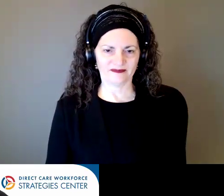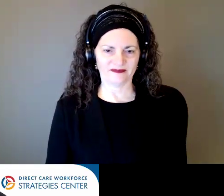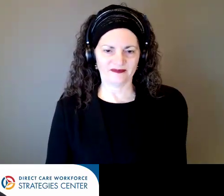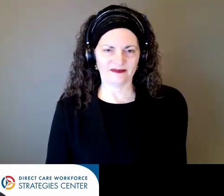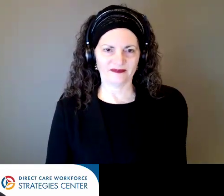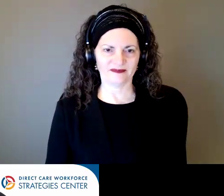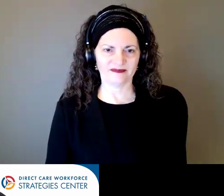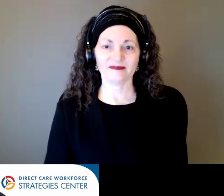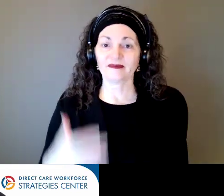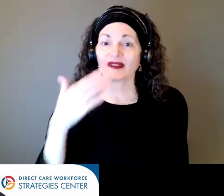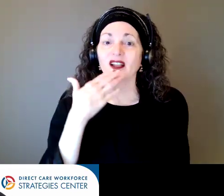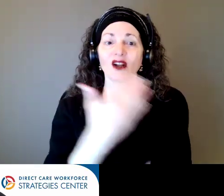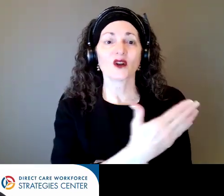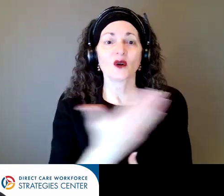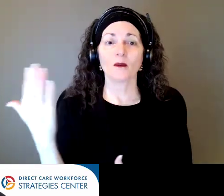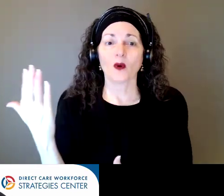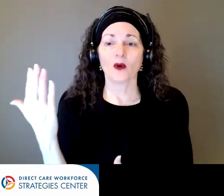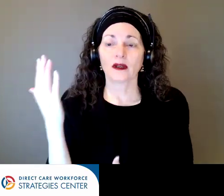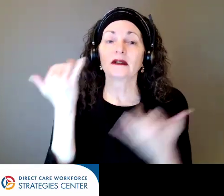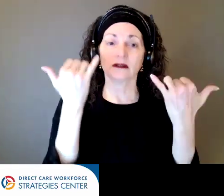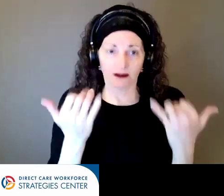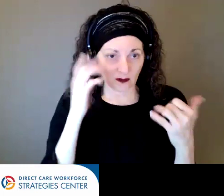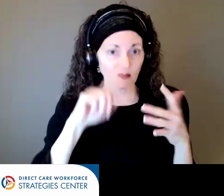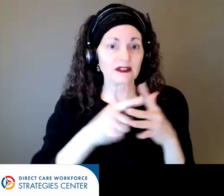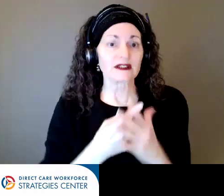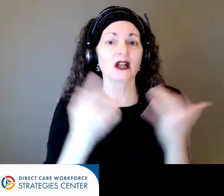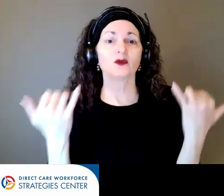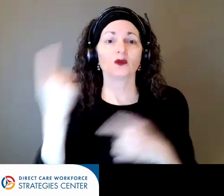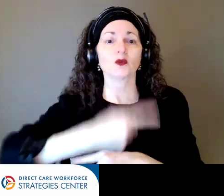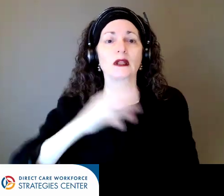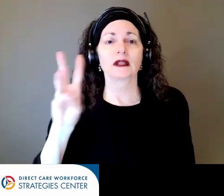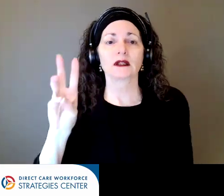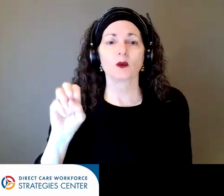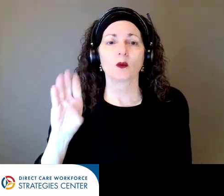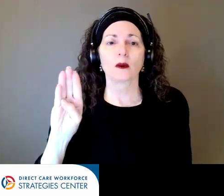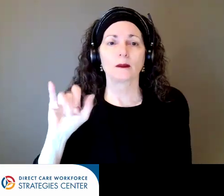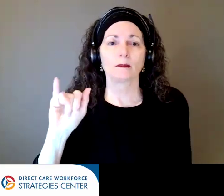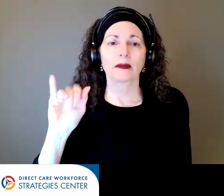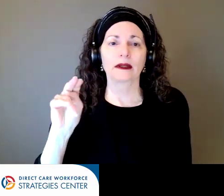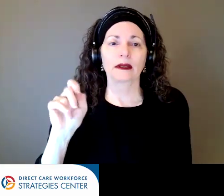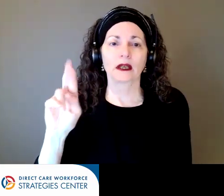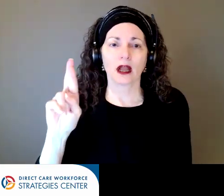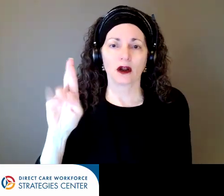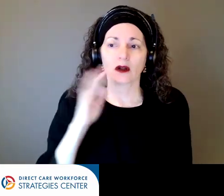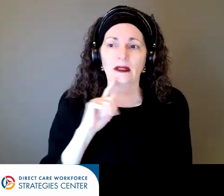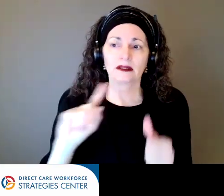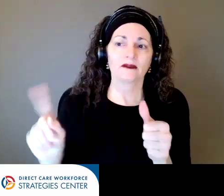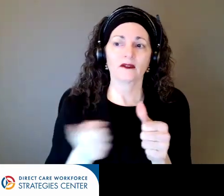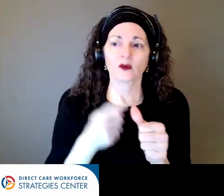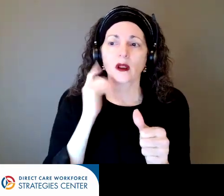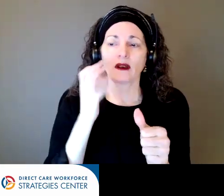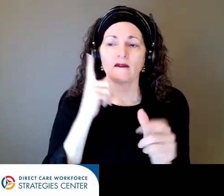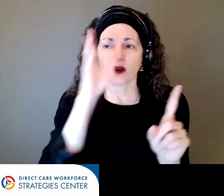Laura Thorn, NCOA: Good morning. We will now begin today's webinar. This webinar is the first webinar in the Direct Care Workforce Strategy Center series.